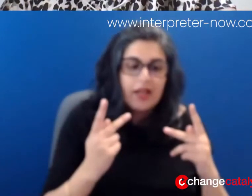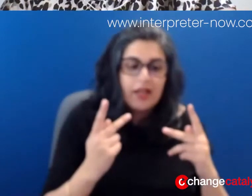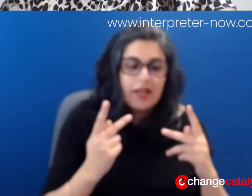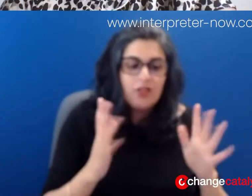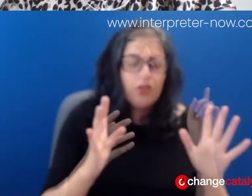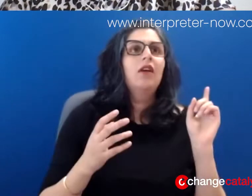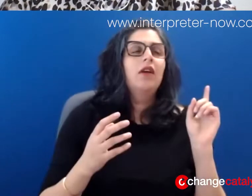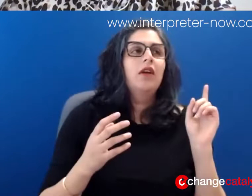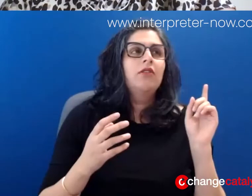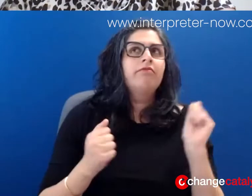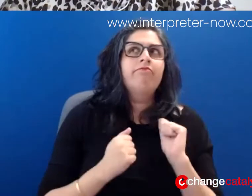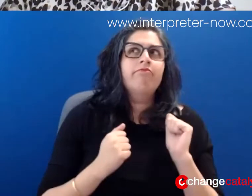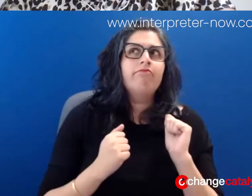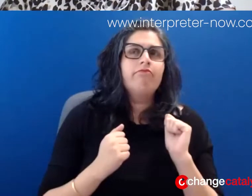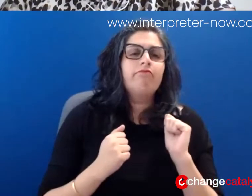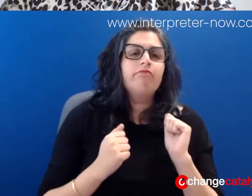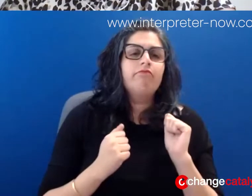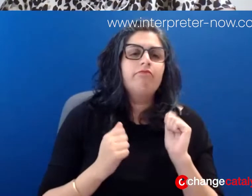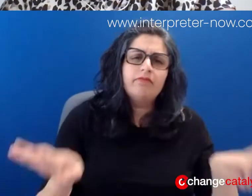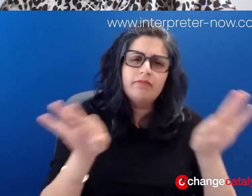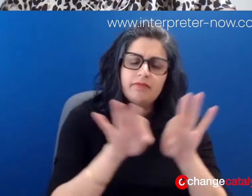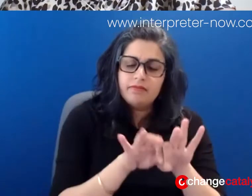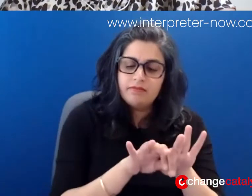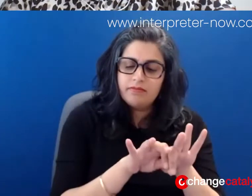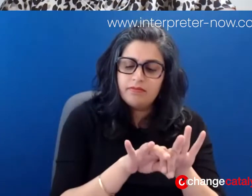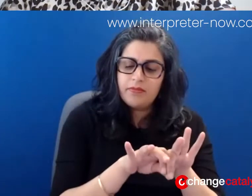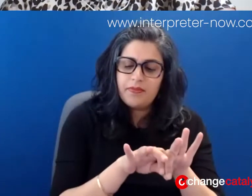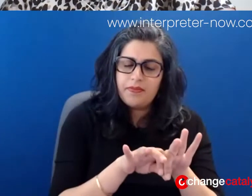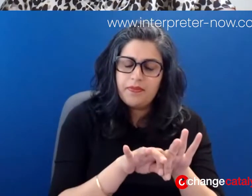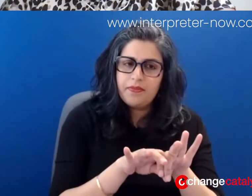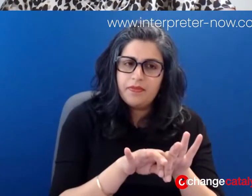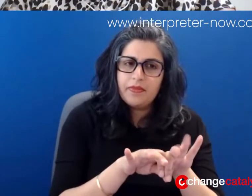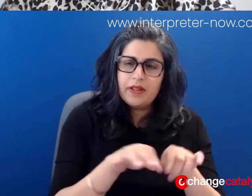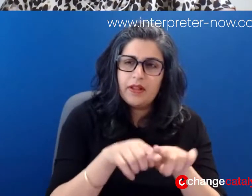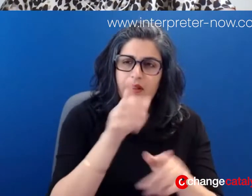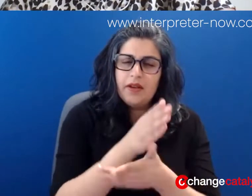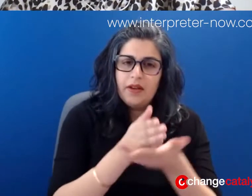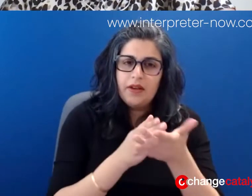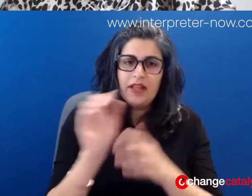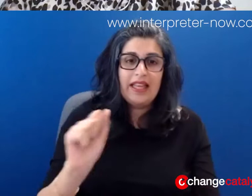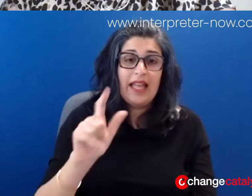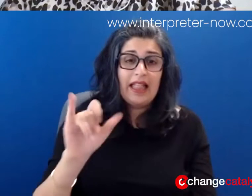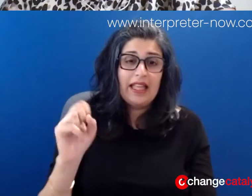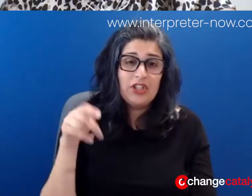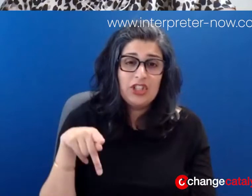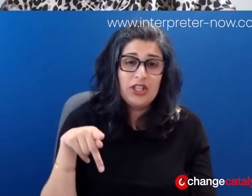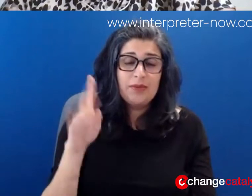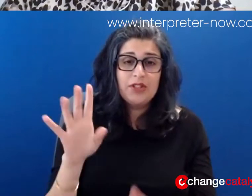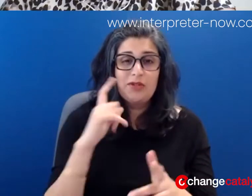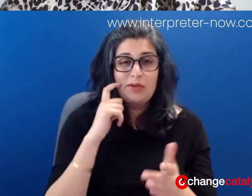I think it's so important as a part of allyship to recognize what this impact